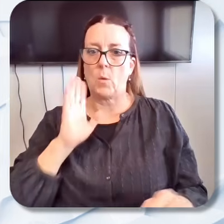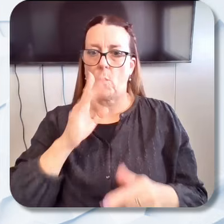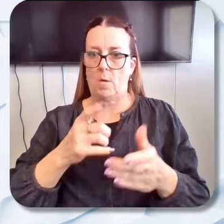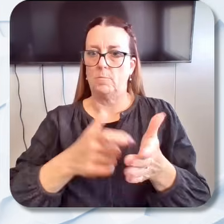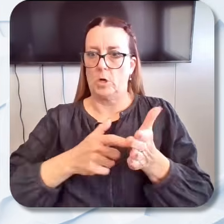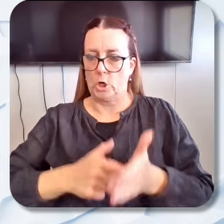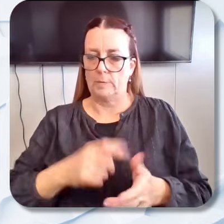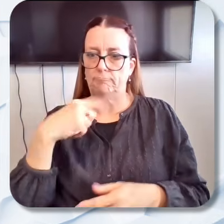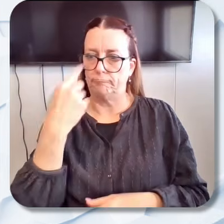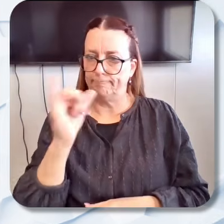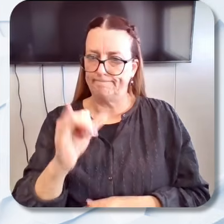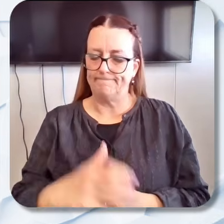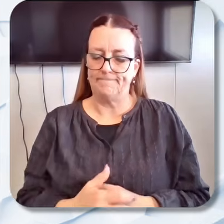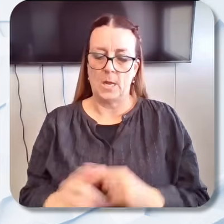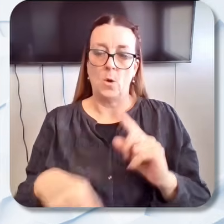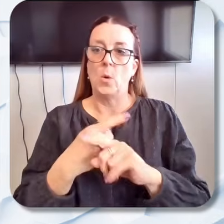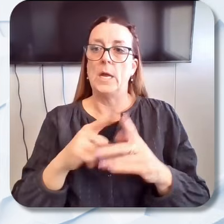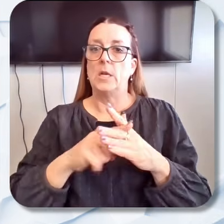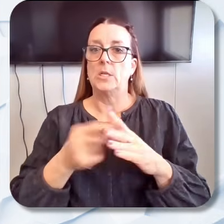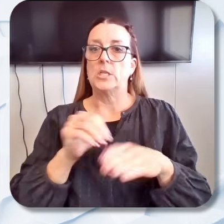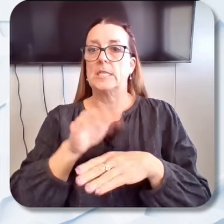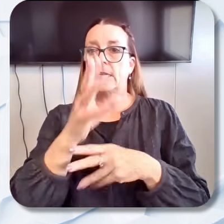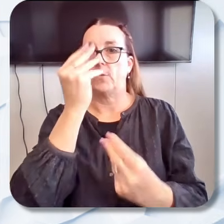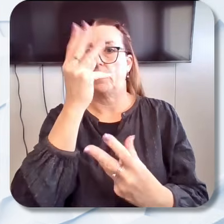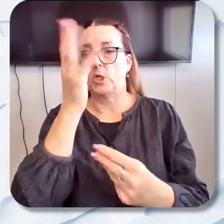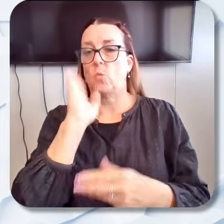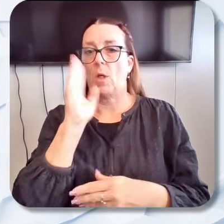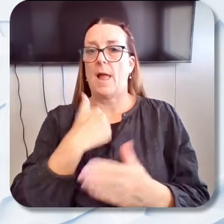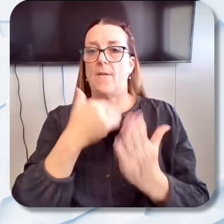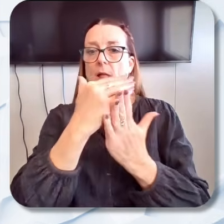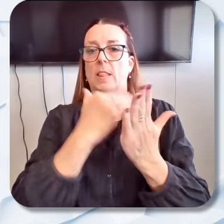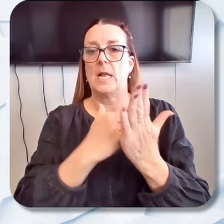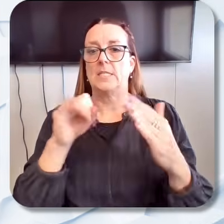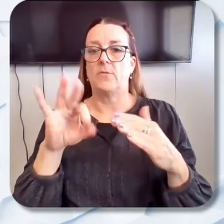When you initially are sent information that there will be a list of access codes.